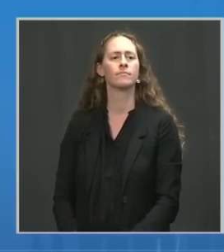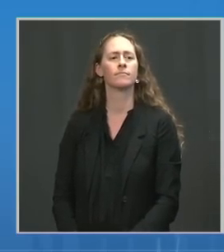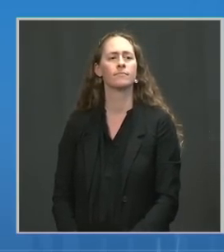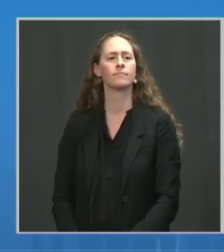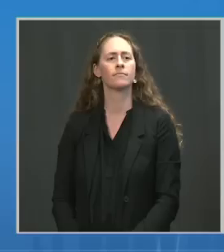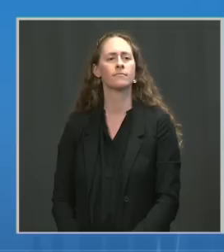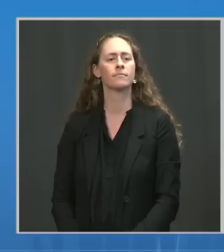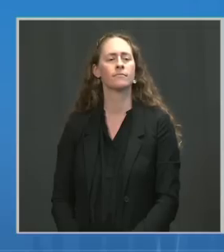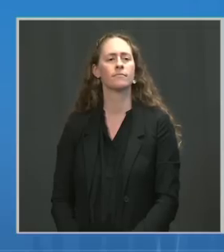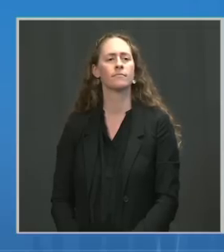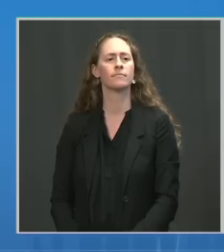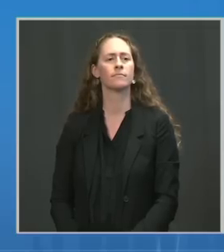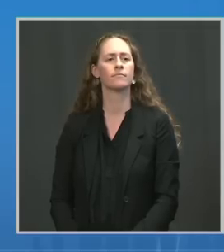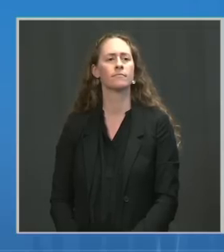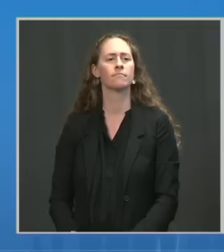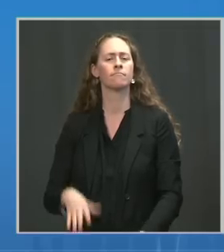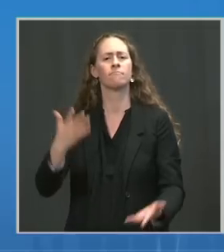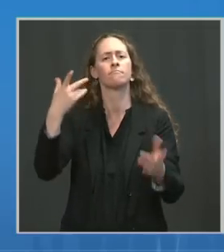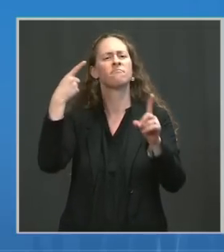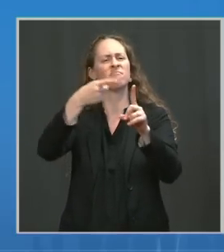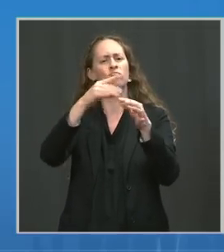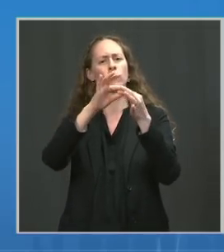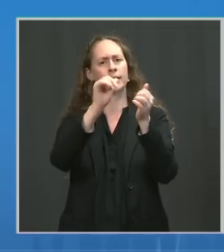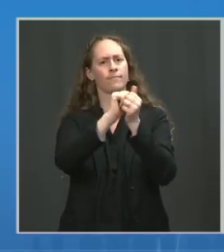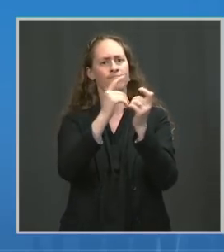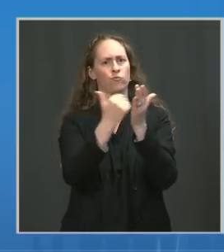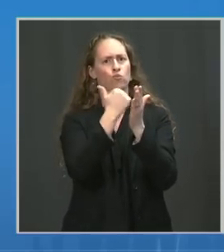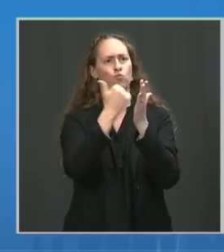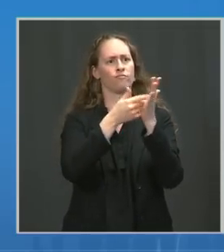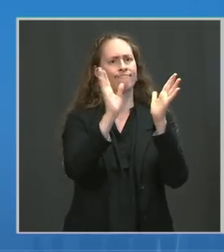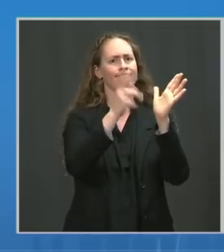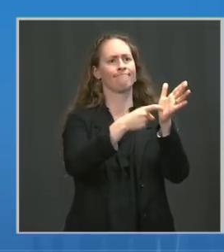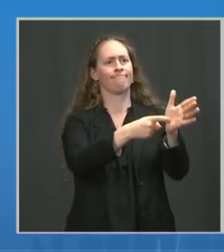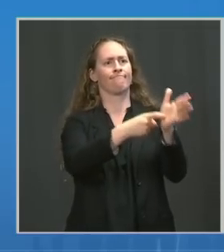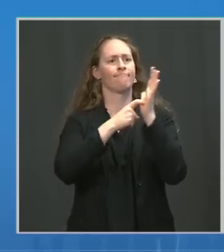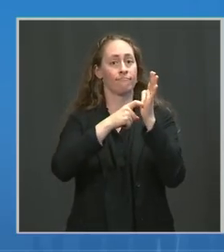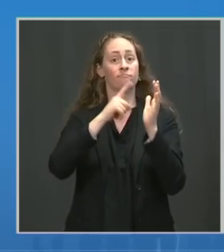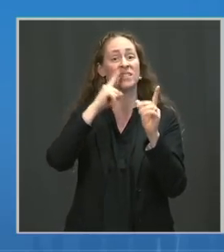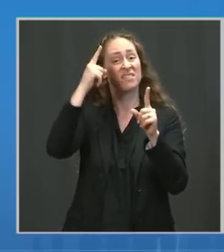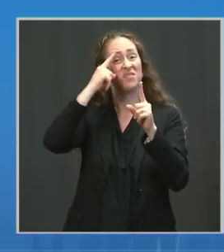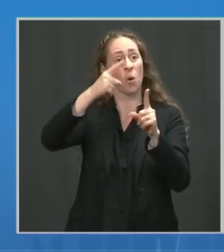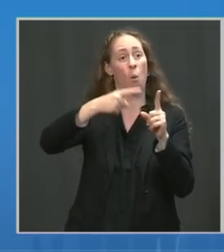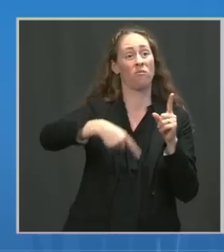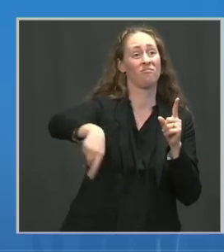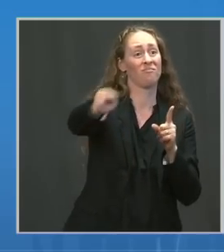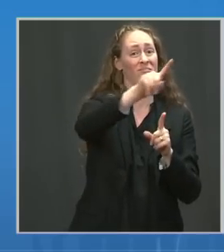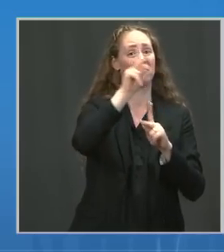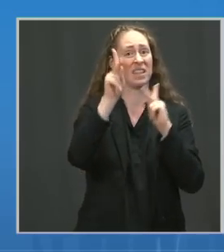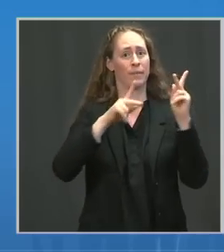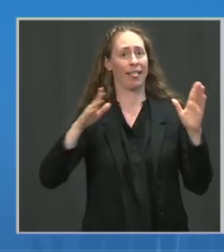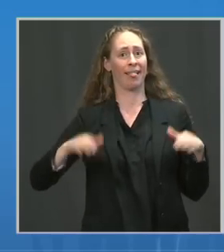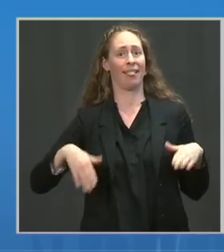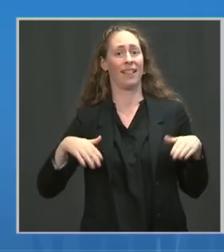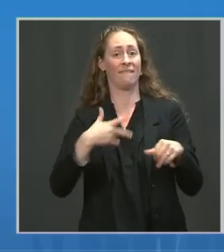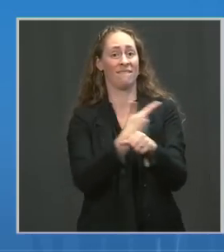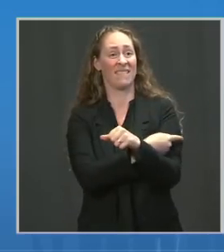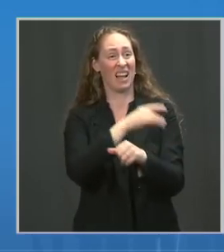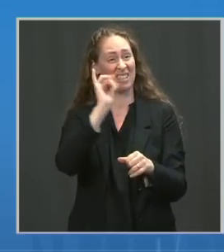is impose some sort of cost on people who are unvaccinated as a stick there and sort of get them to roll up their sleeve and get the shot.